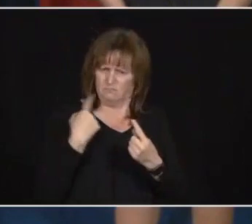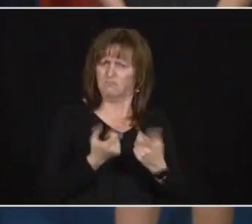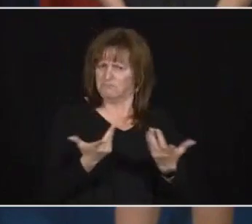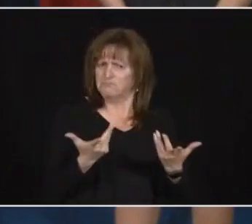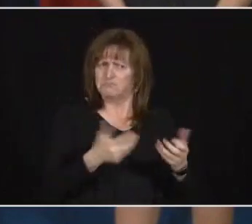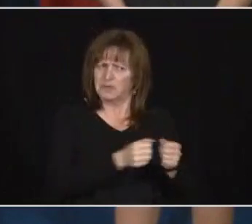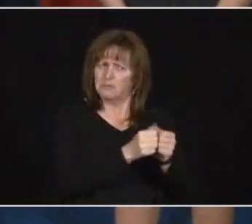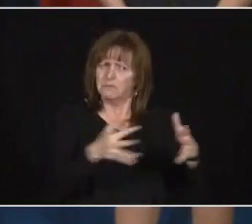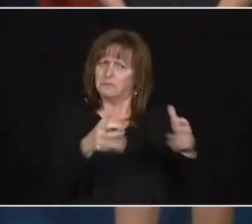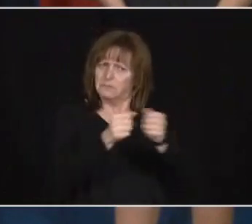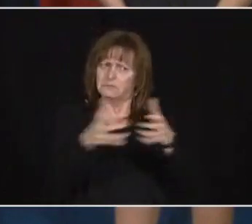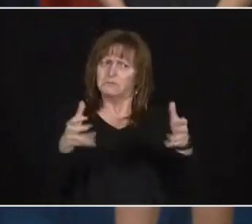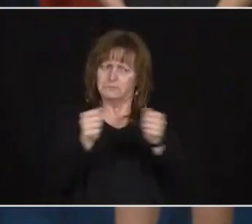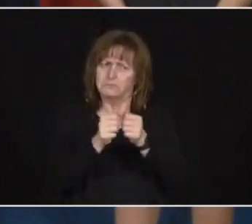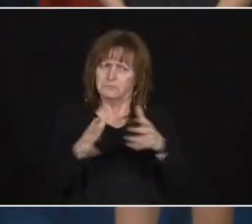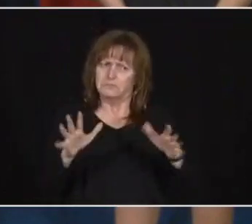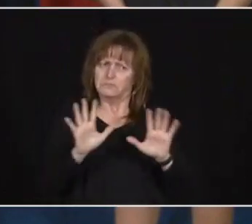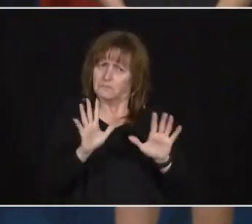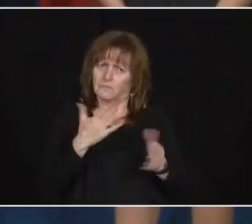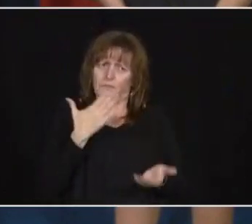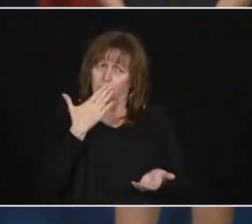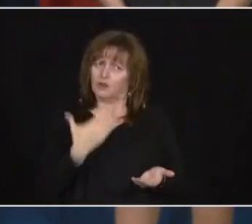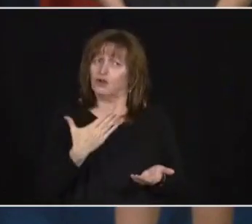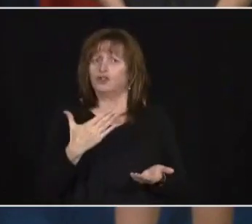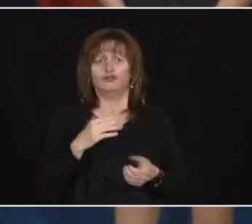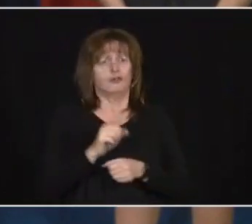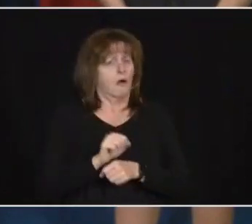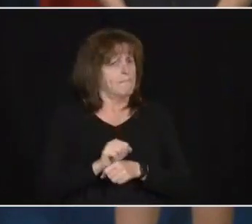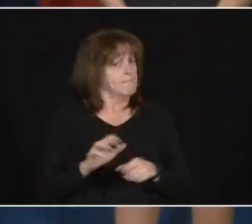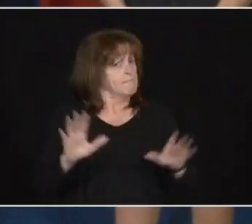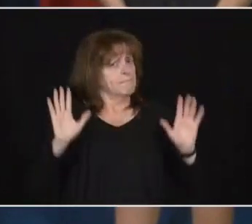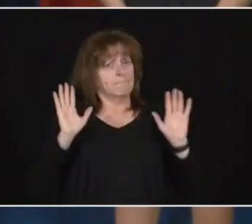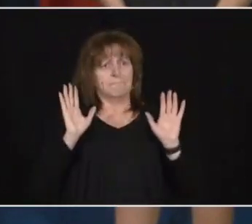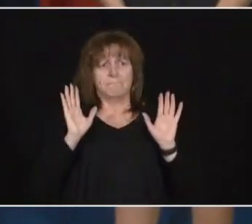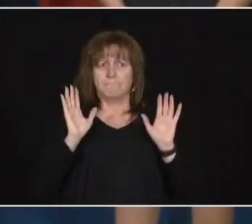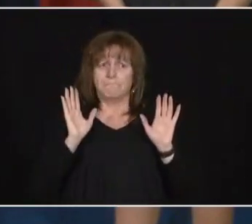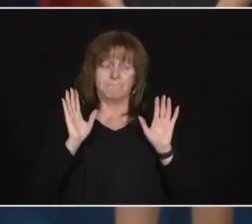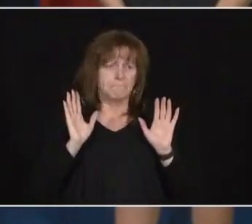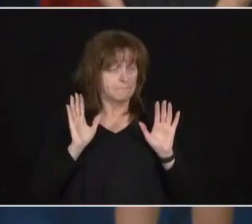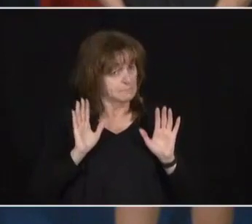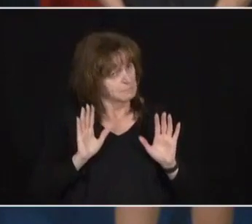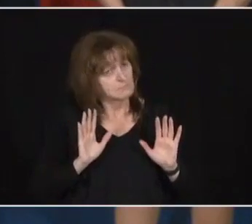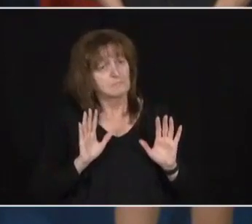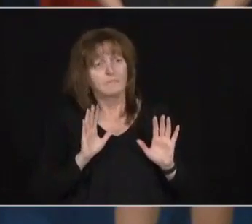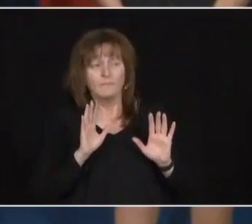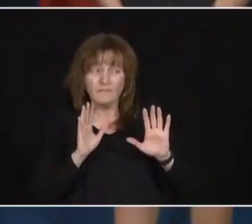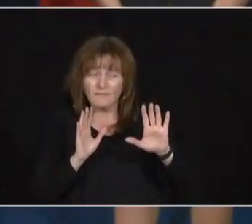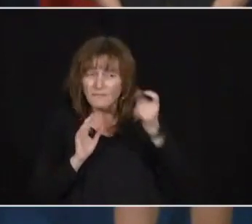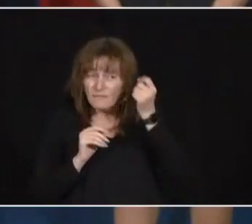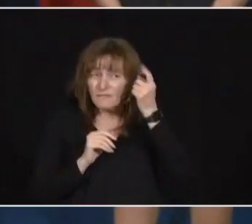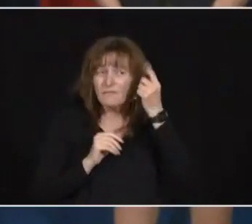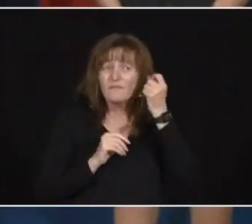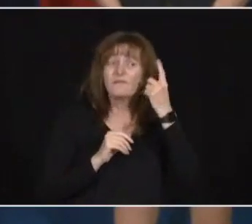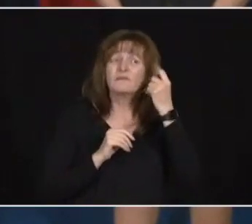But I'm confident they've really picked it up over the last few weeks and they're doing an extremely good job.